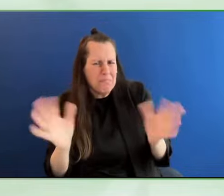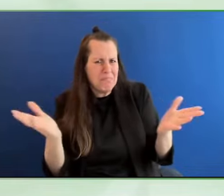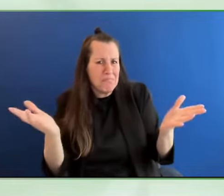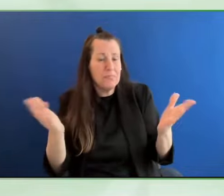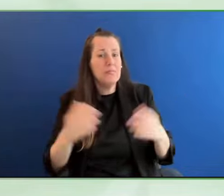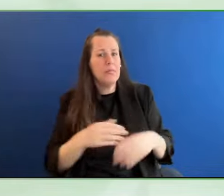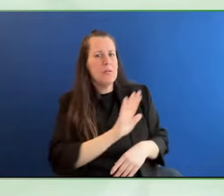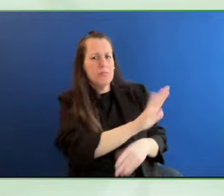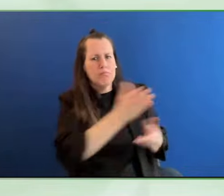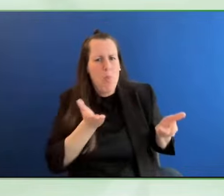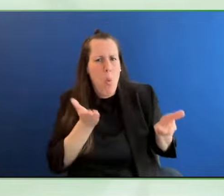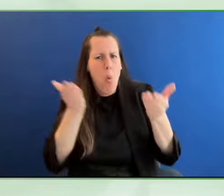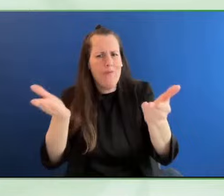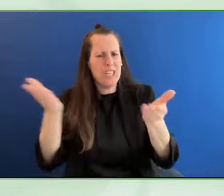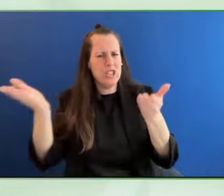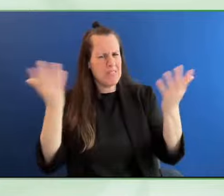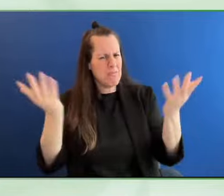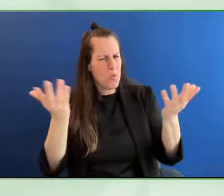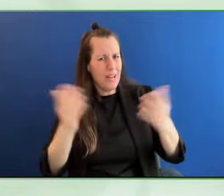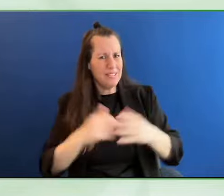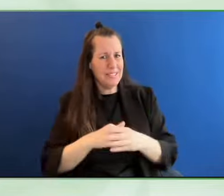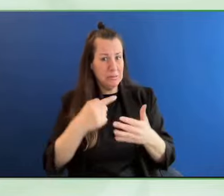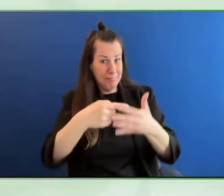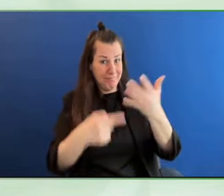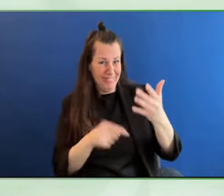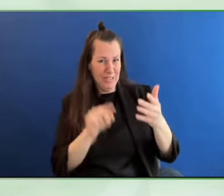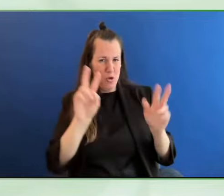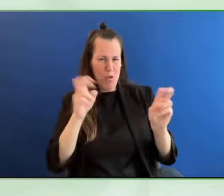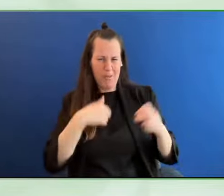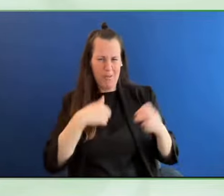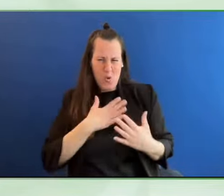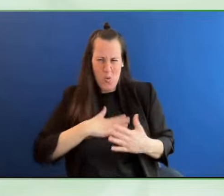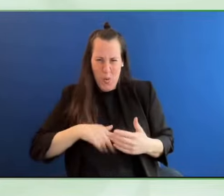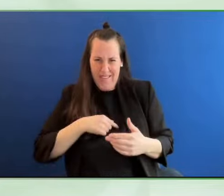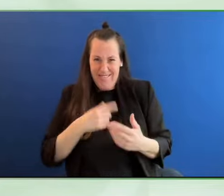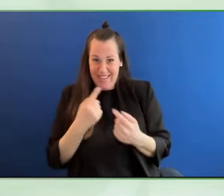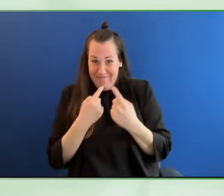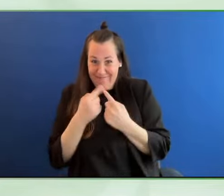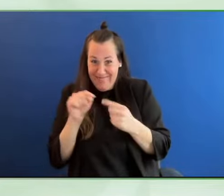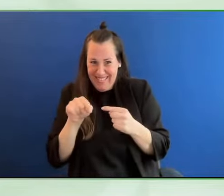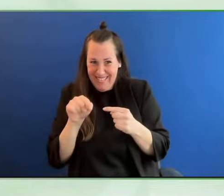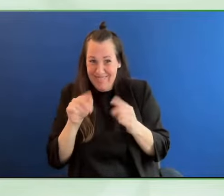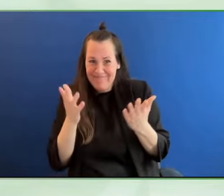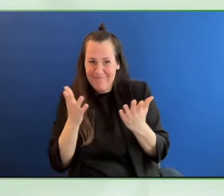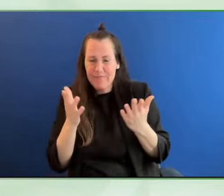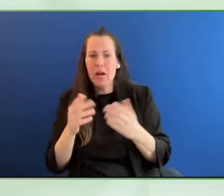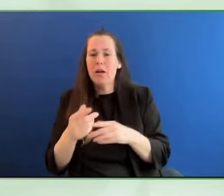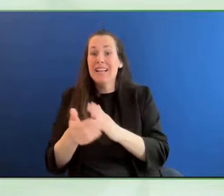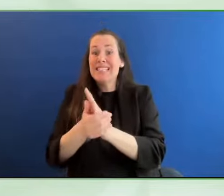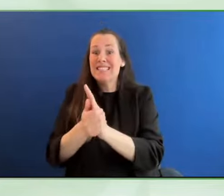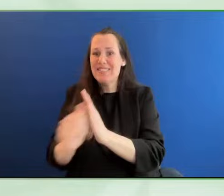It talks about what people bring to the table.